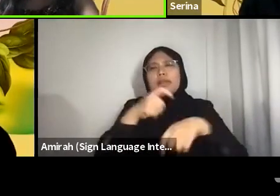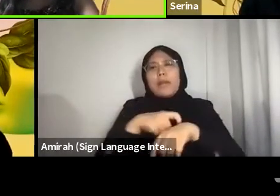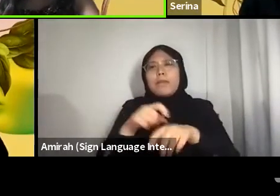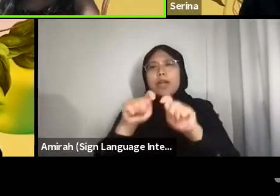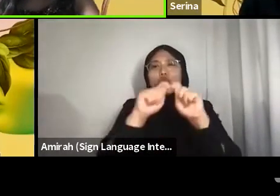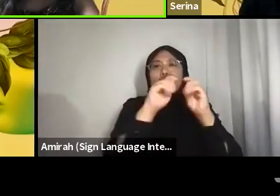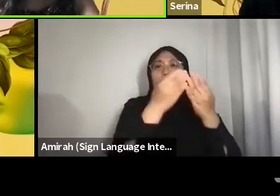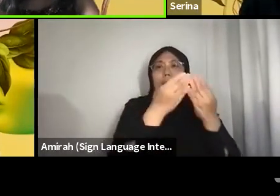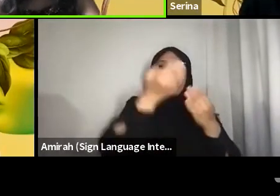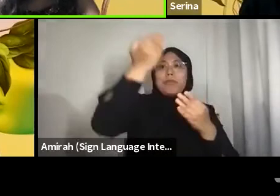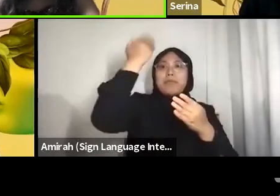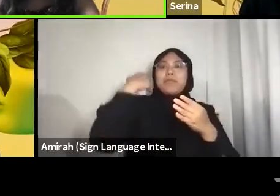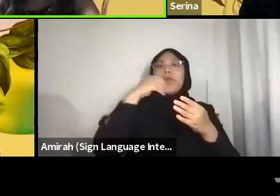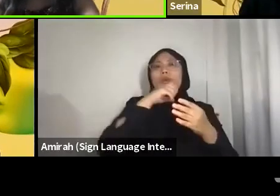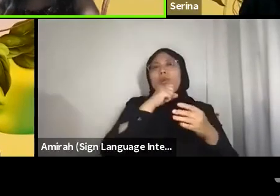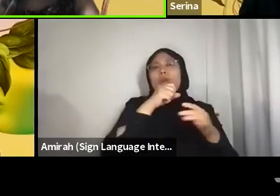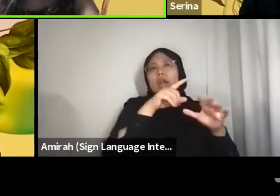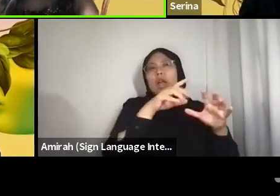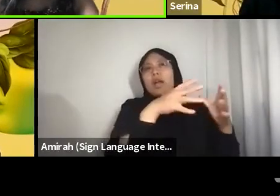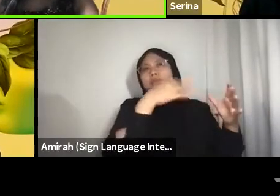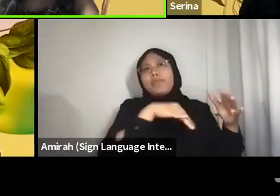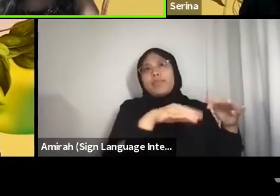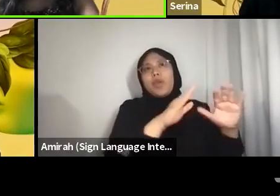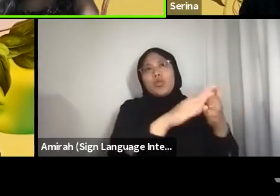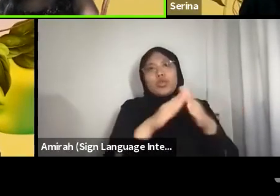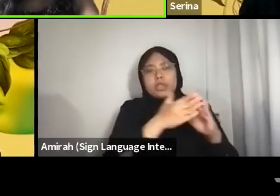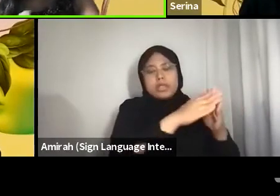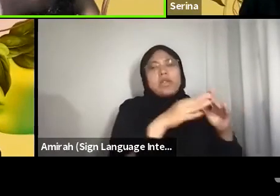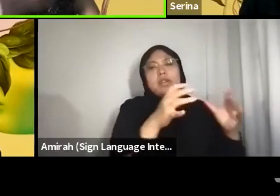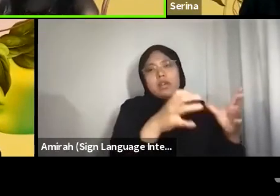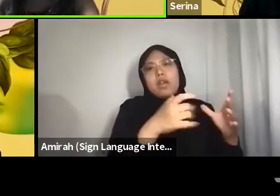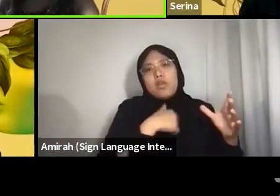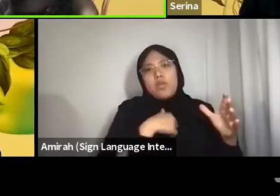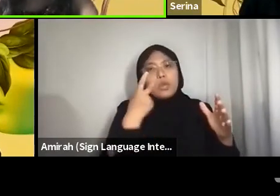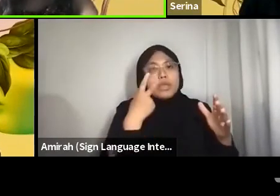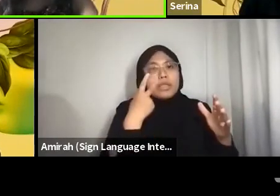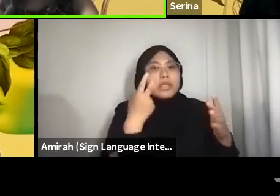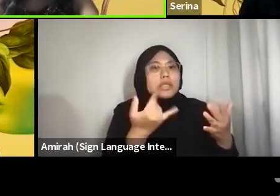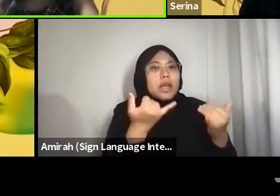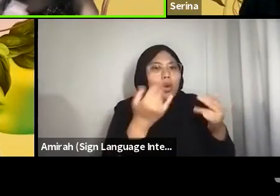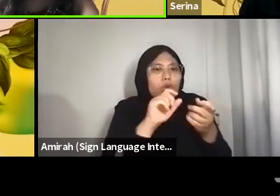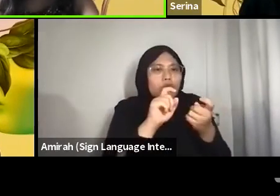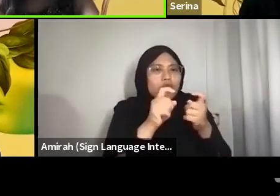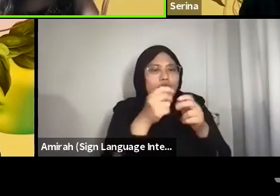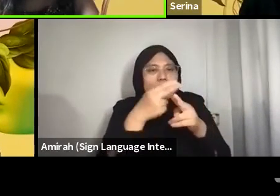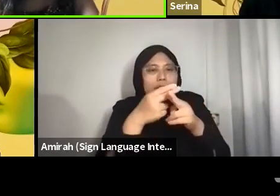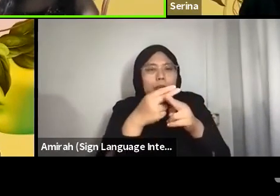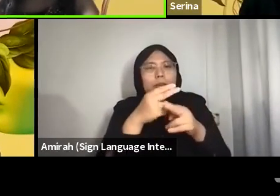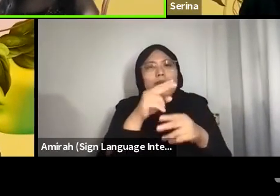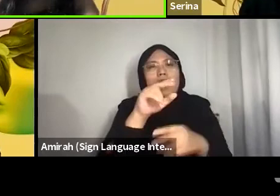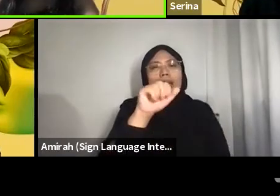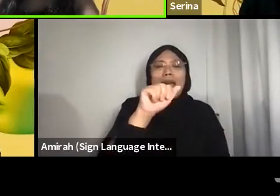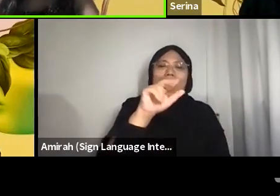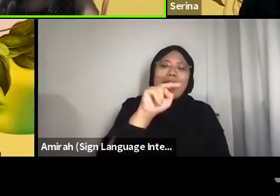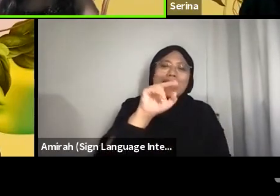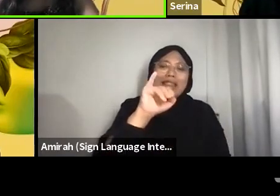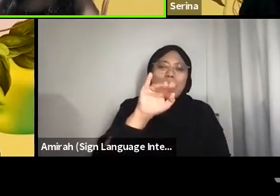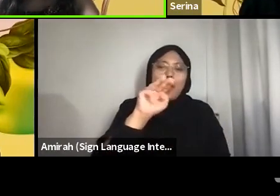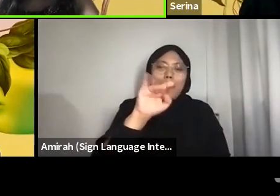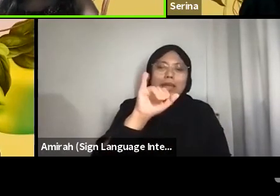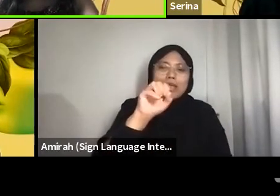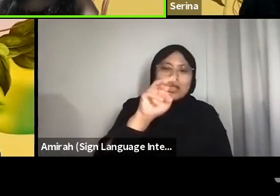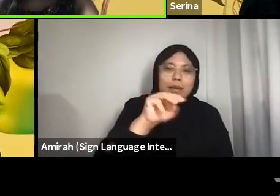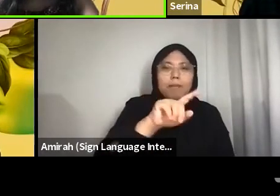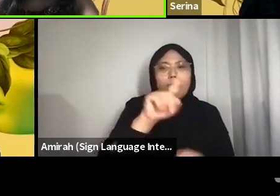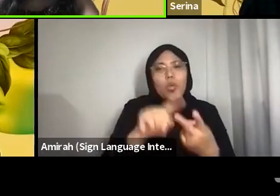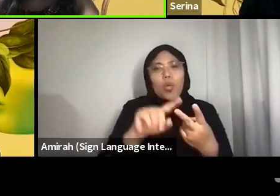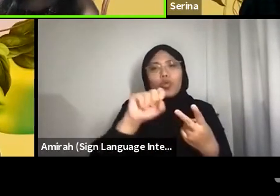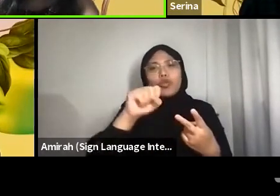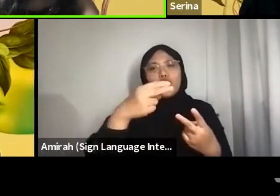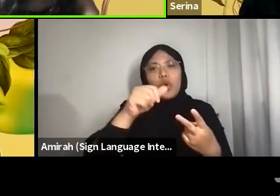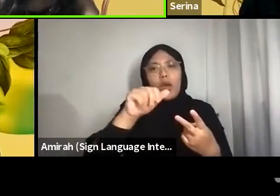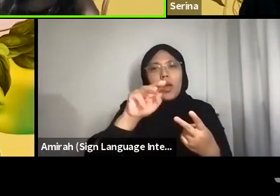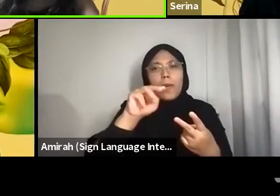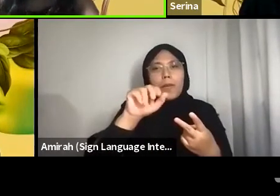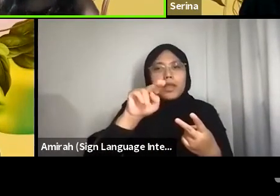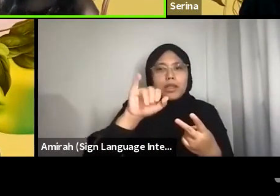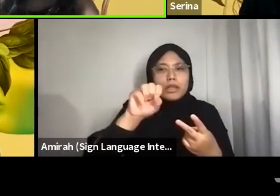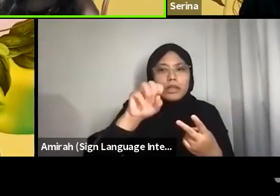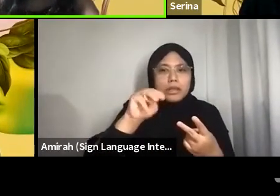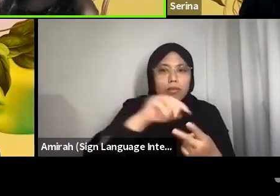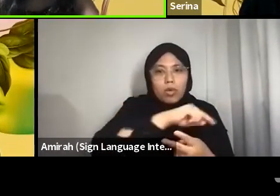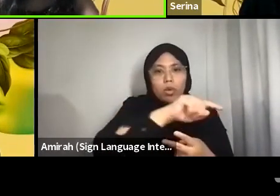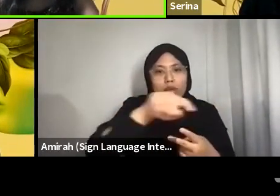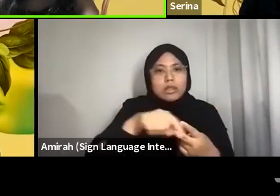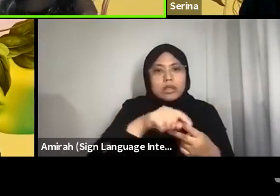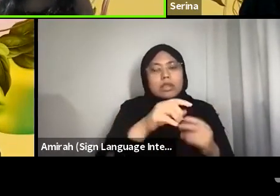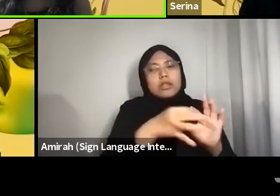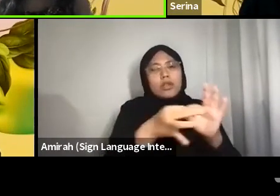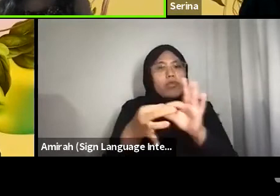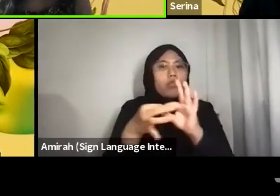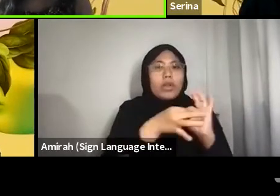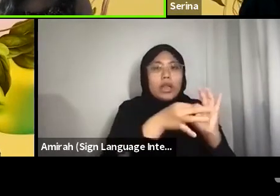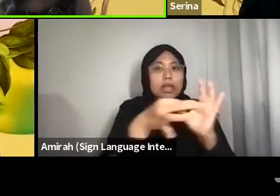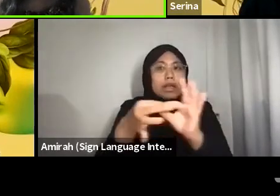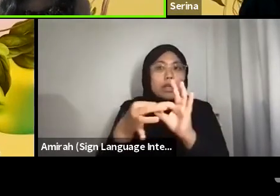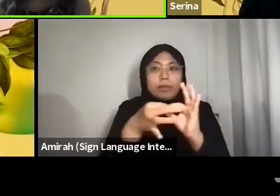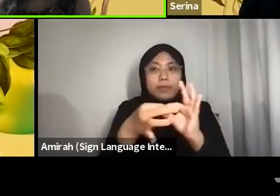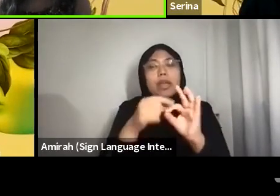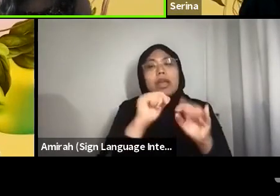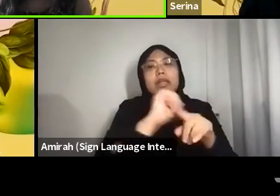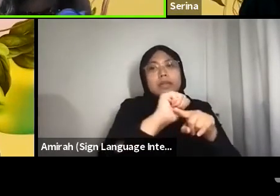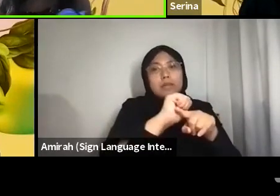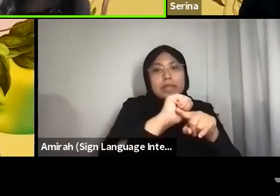We see this manifested in what we now term as animism and shamanism. So I would say that all these are actually related, these practices, or these–if you want to call them religions–